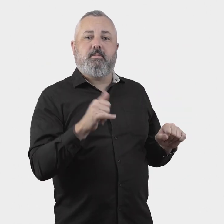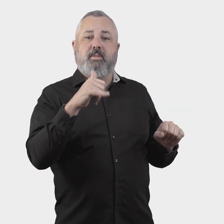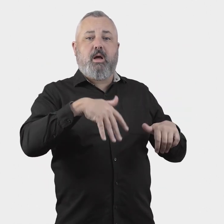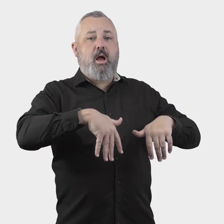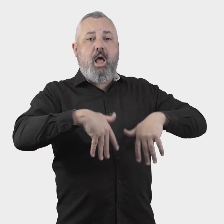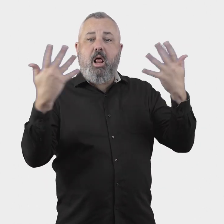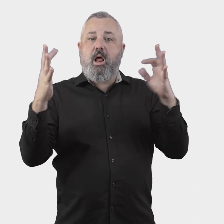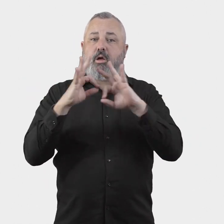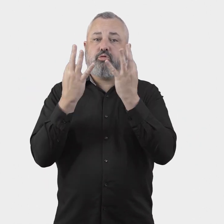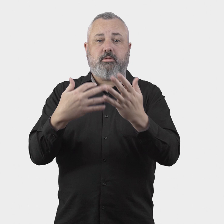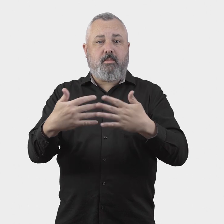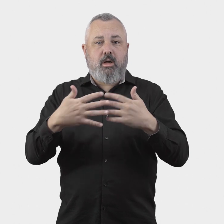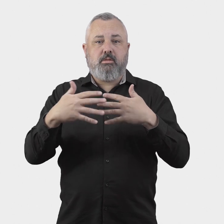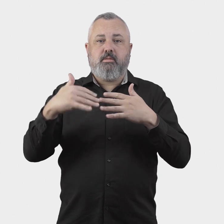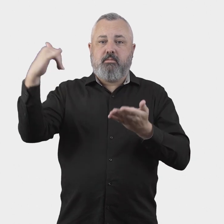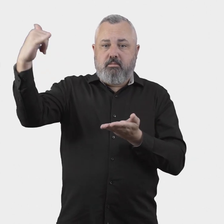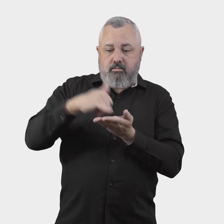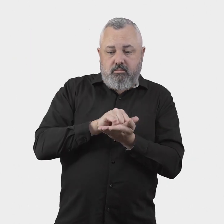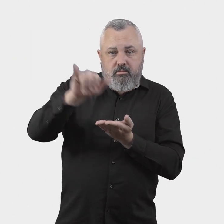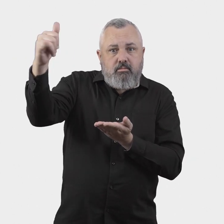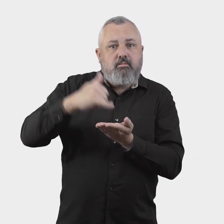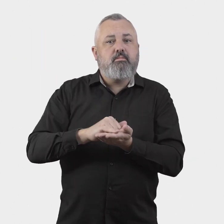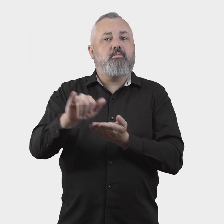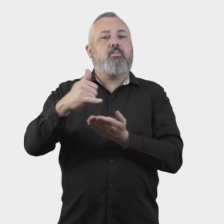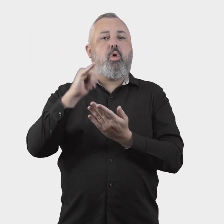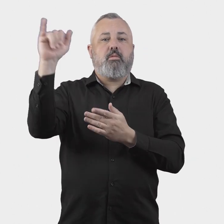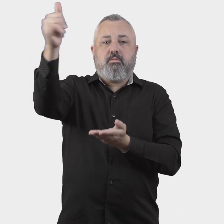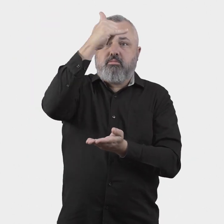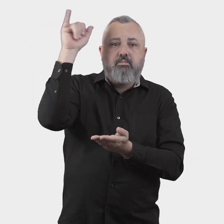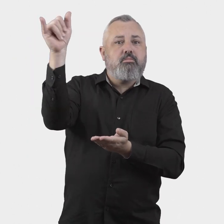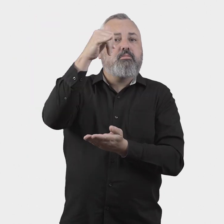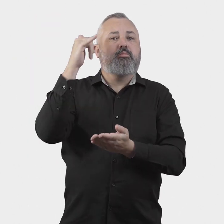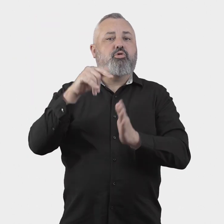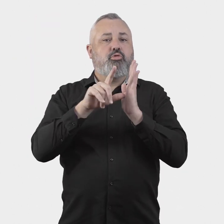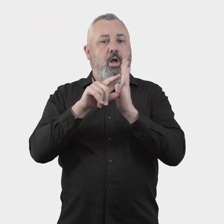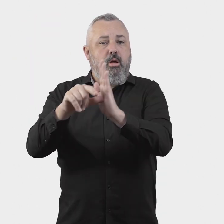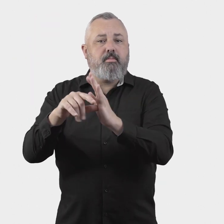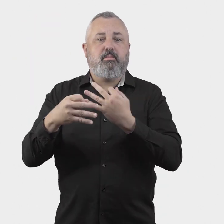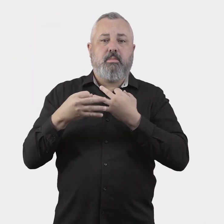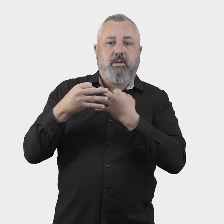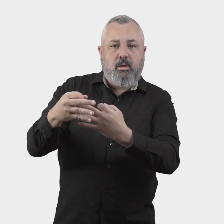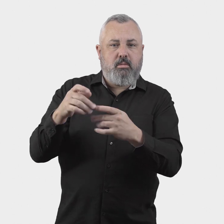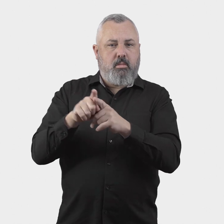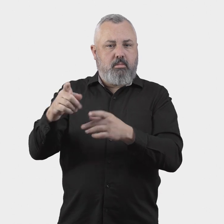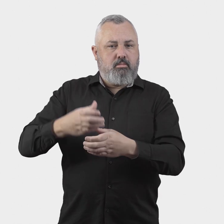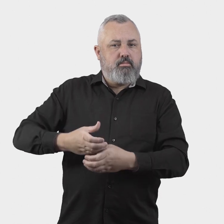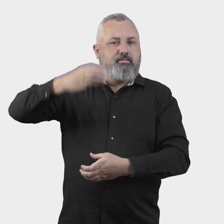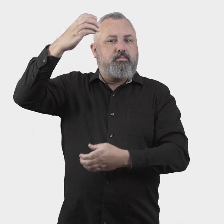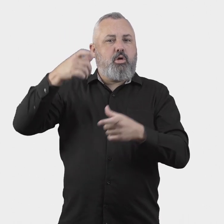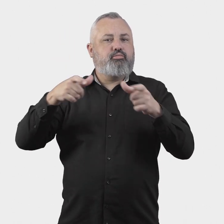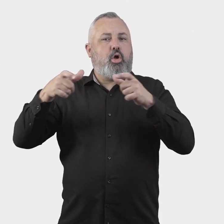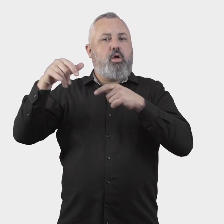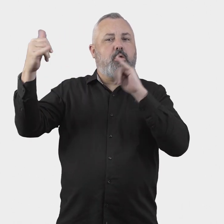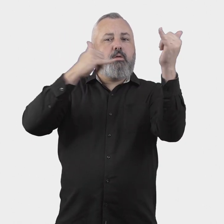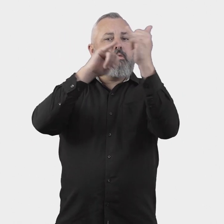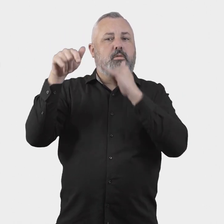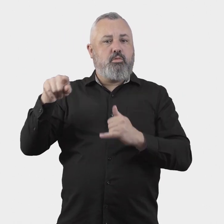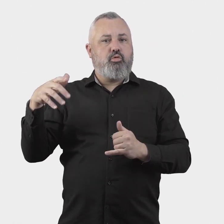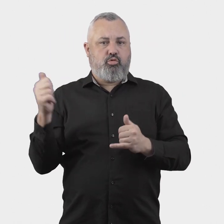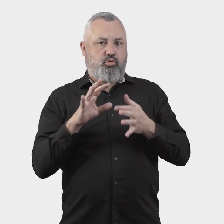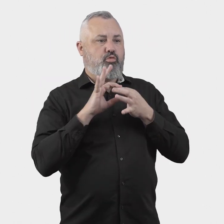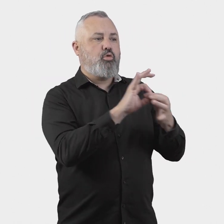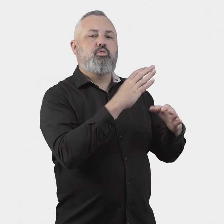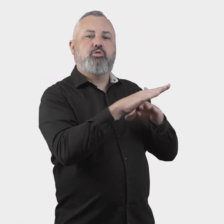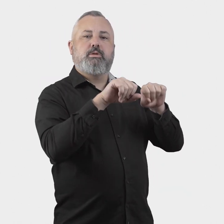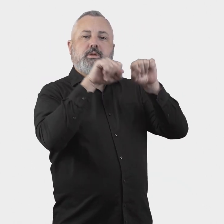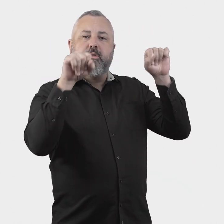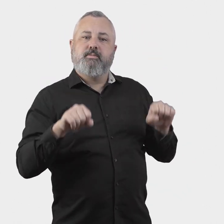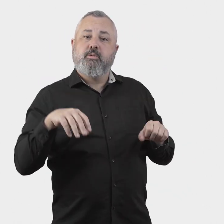it may also be appropriate for air navigation service providers